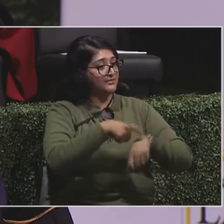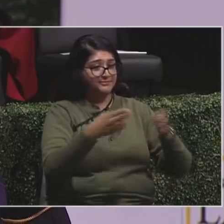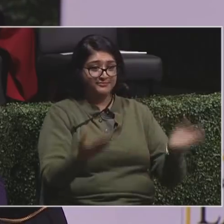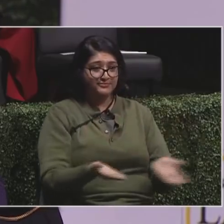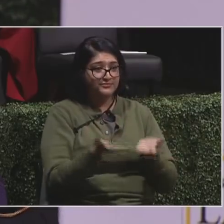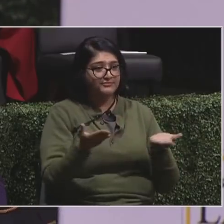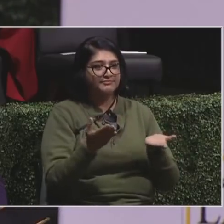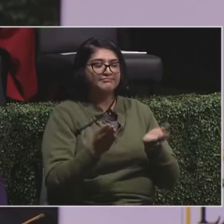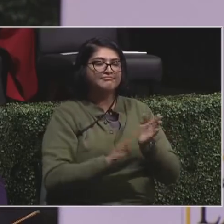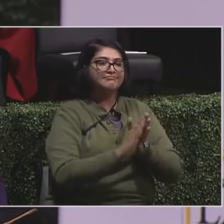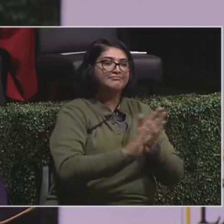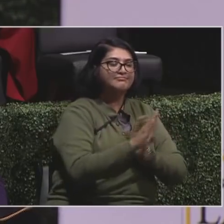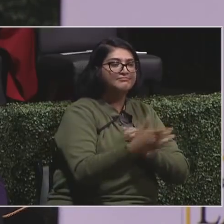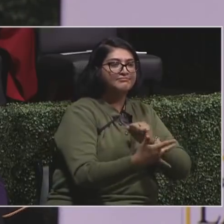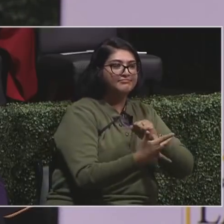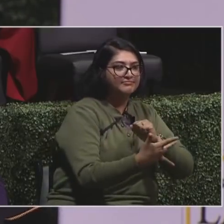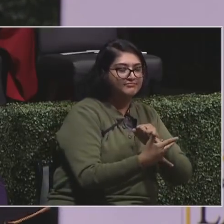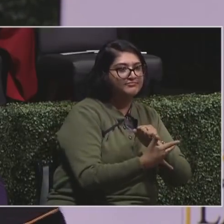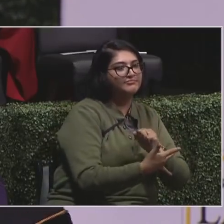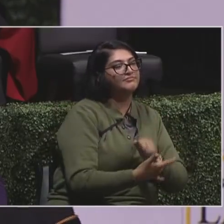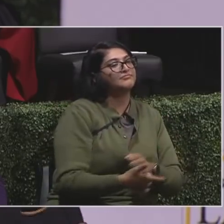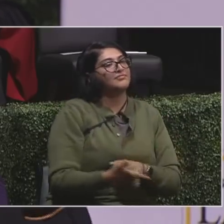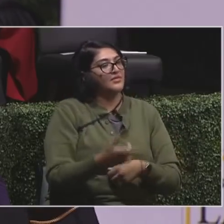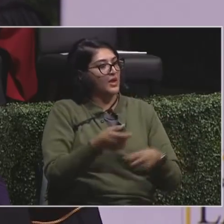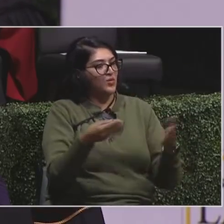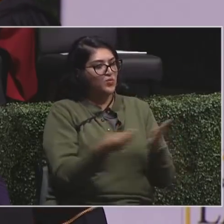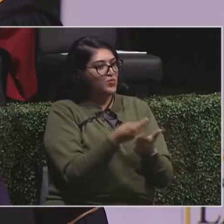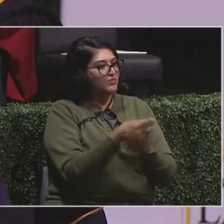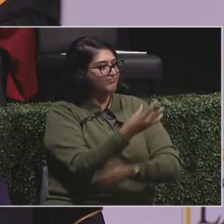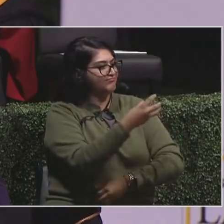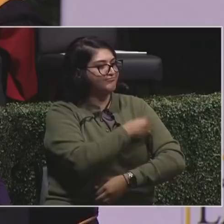STUDENTS DETERMINED TO SERVE THE PUBLIC GOOD, WHO BECAME AN EVEN MORE IMPACTFUL FORCE FOR CHANGE.